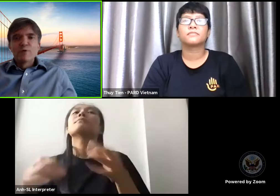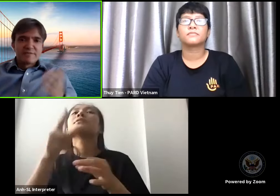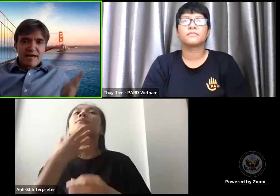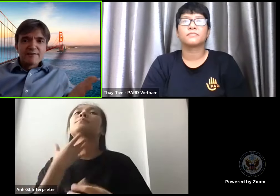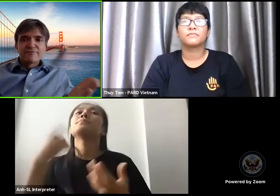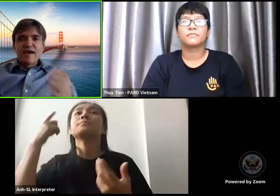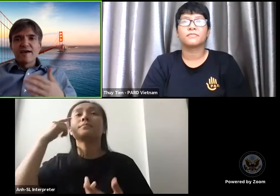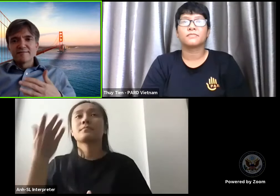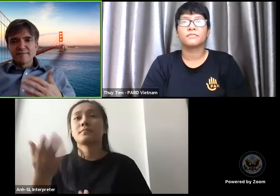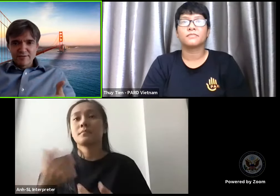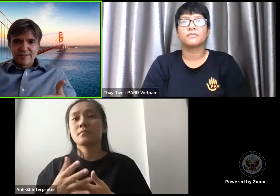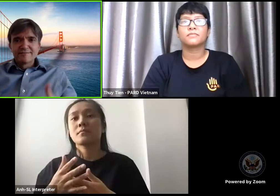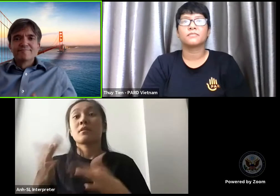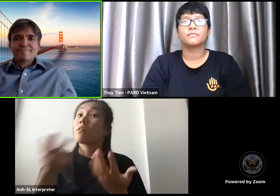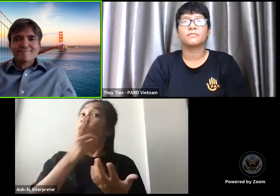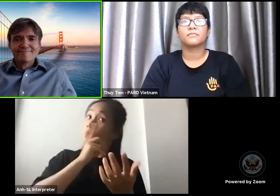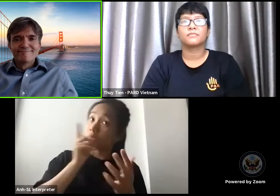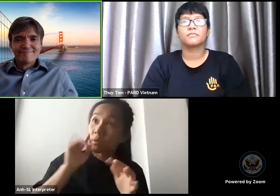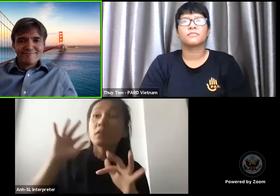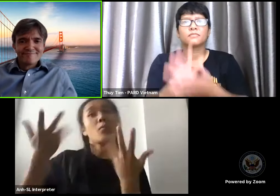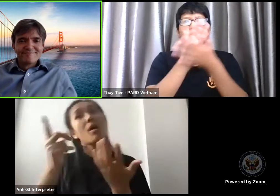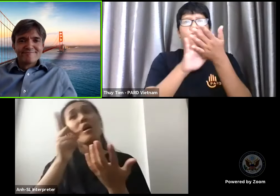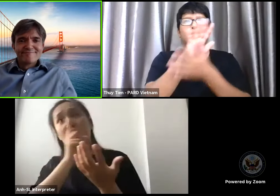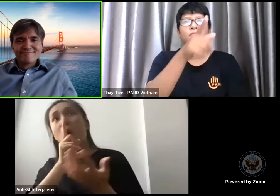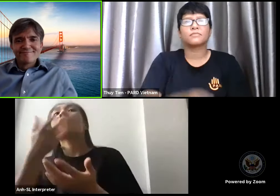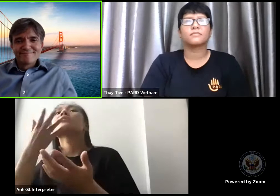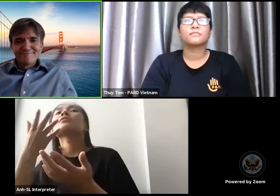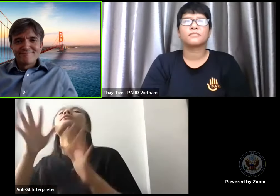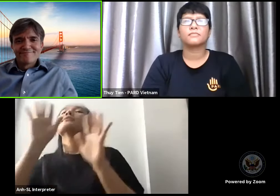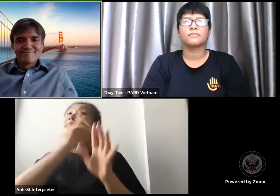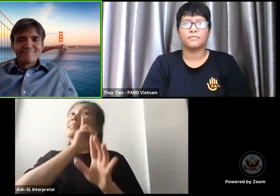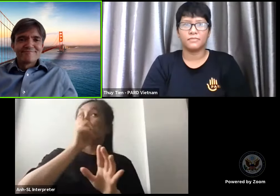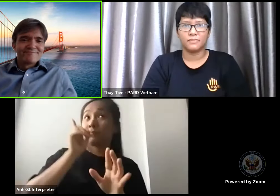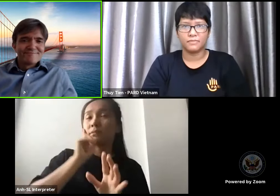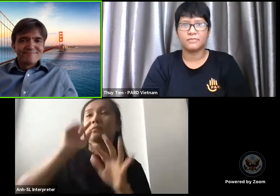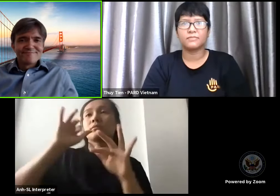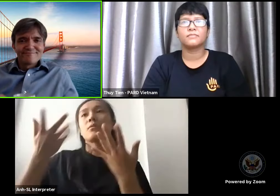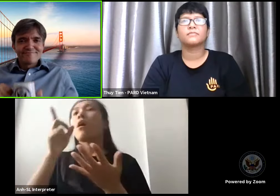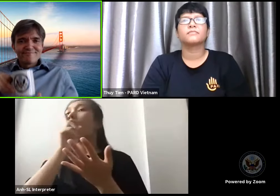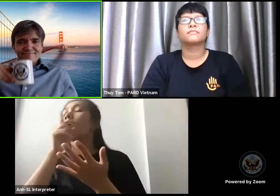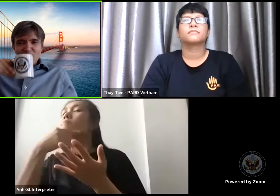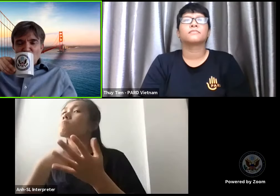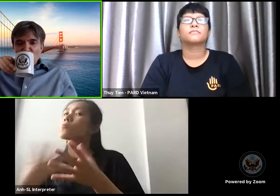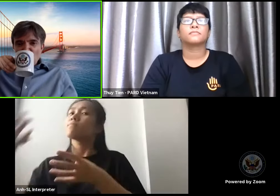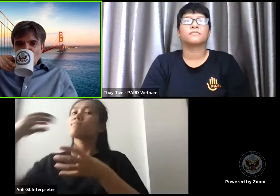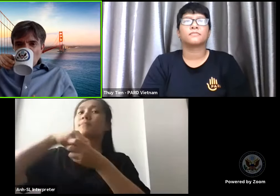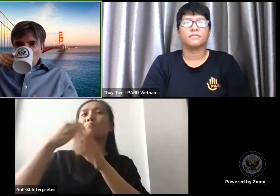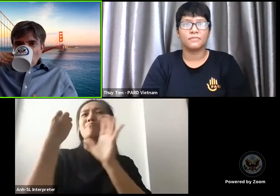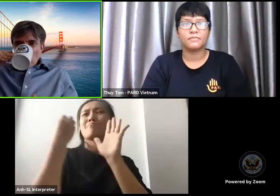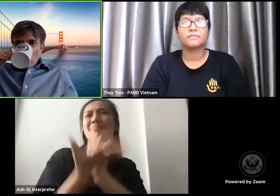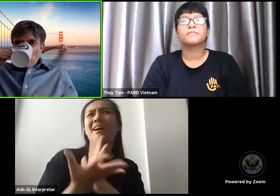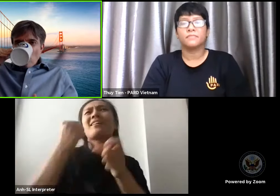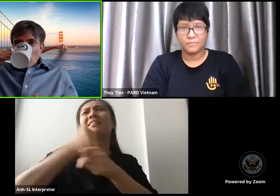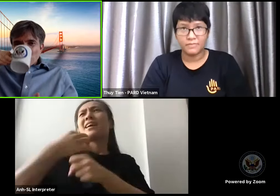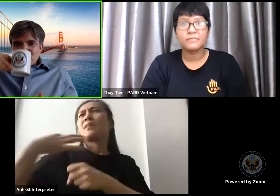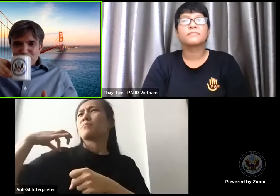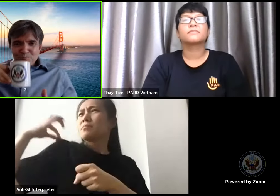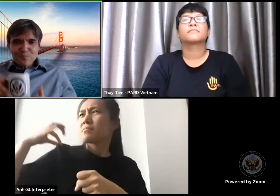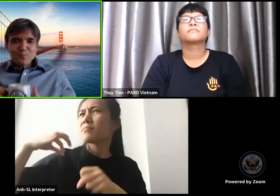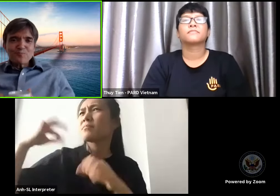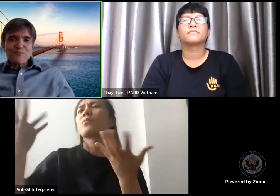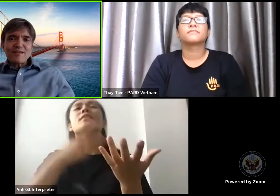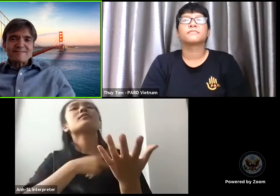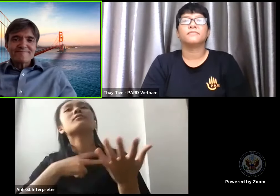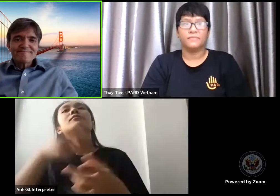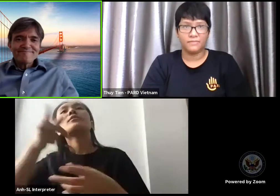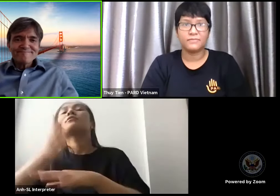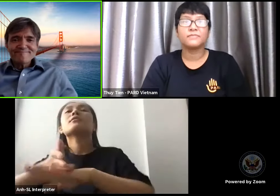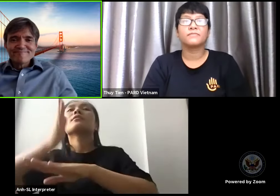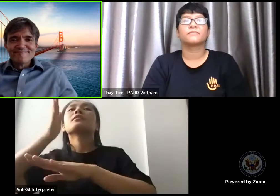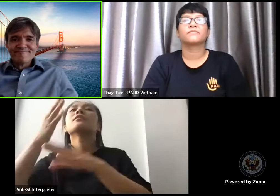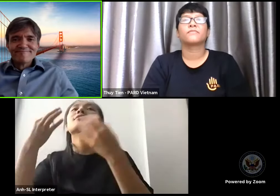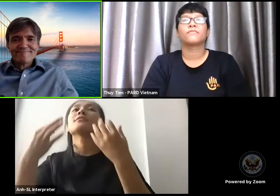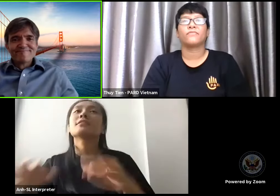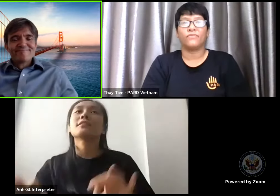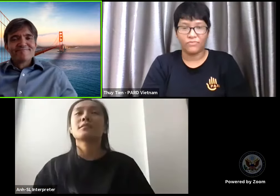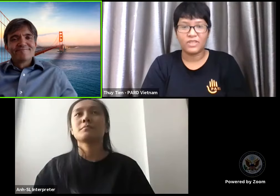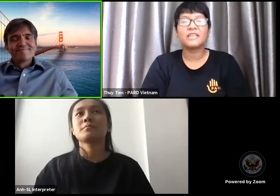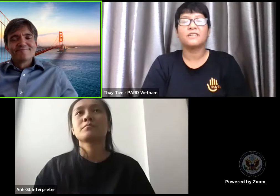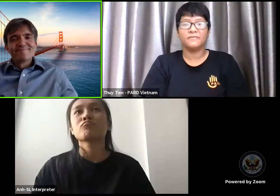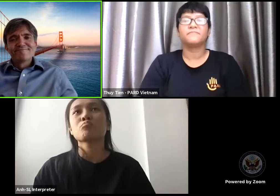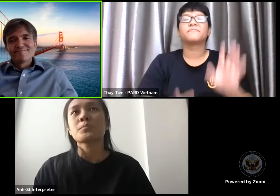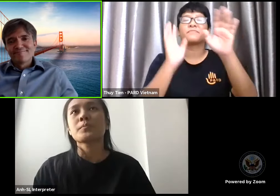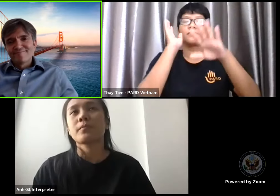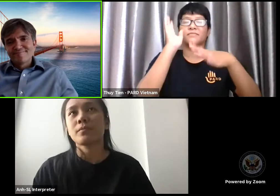Both deaf and hearing.